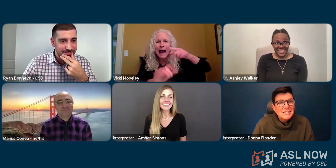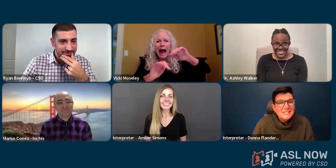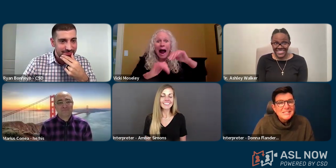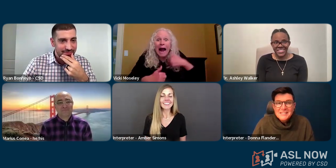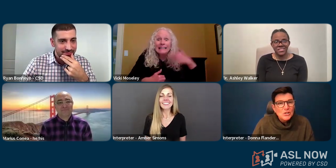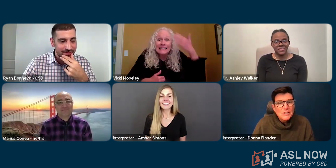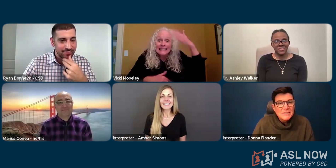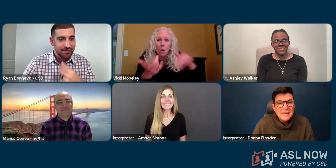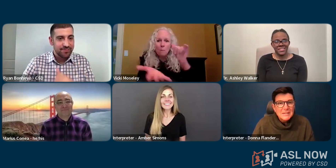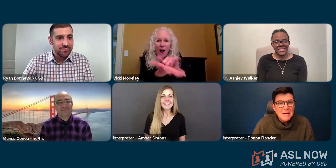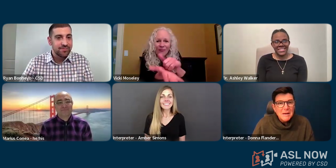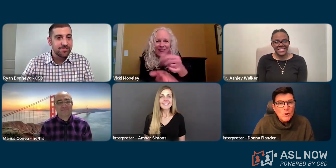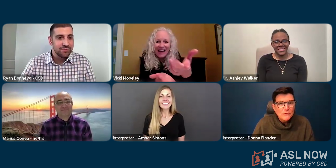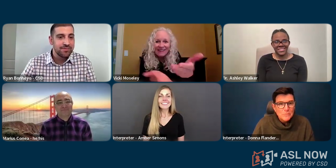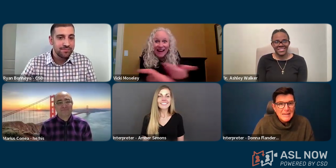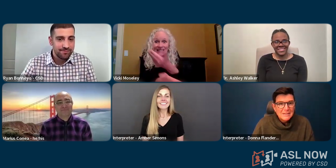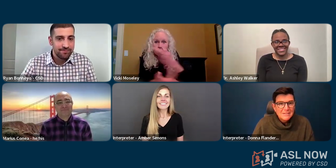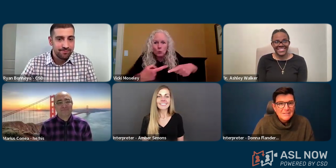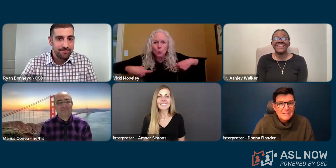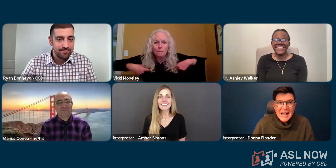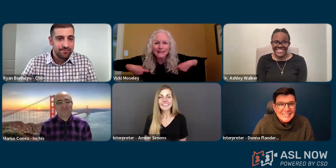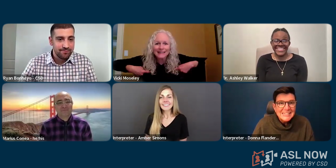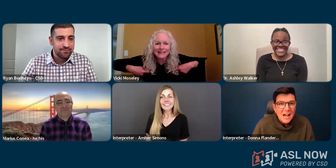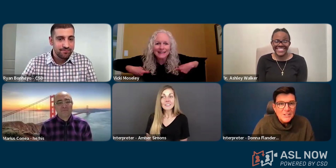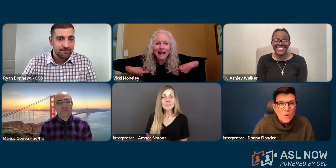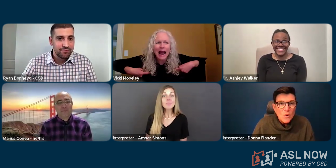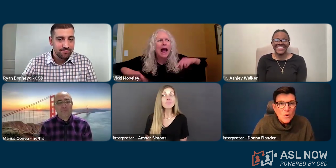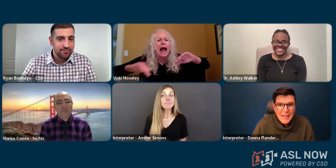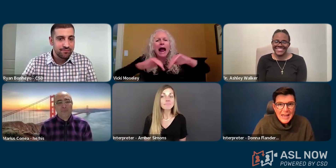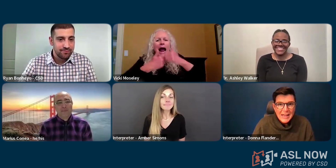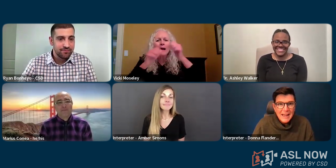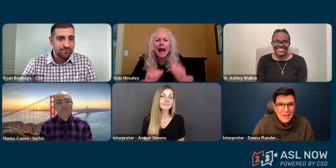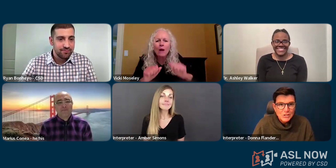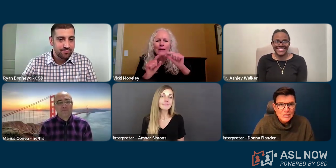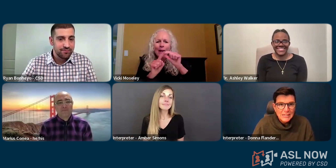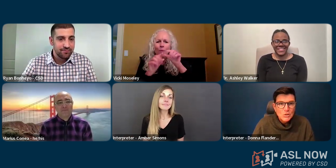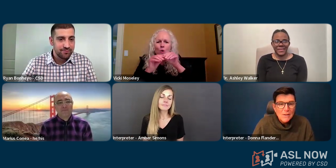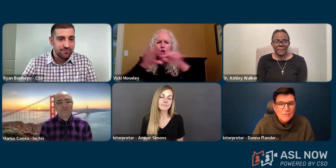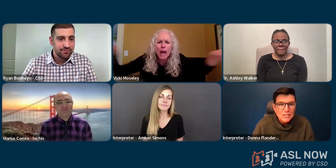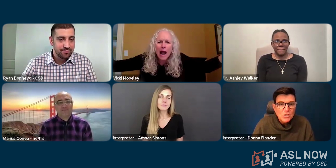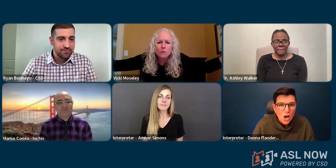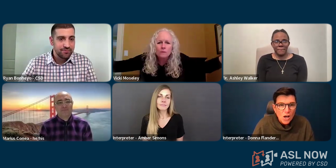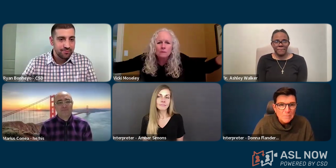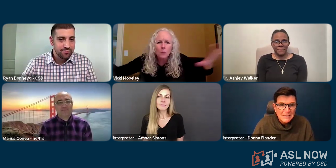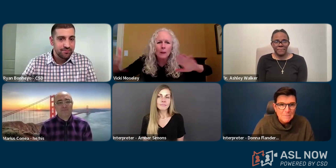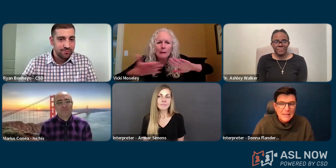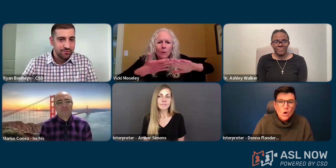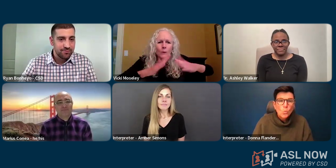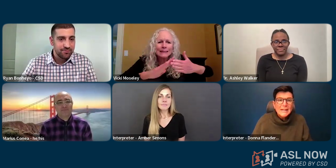just you're emphasizing my point for me. I did not know about that. Ashley, you have just taught me something.